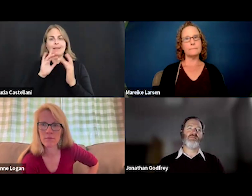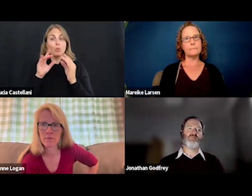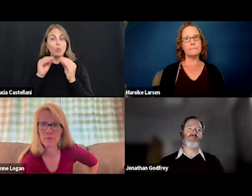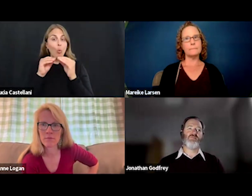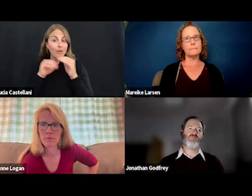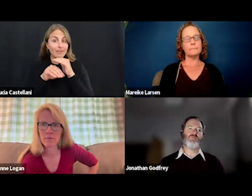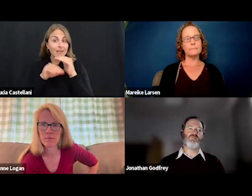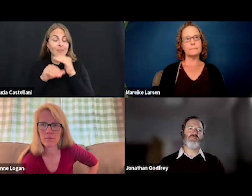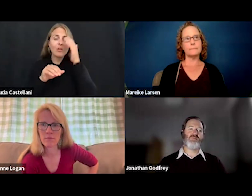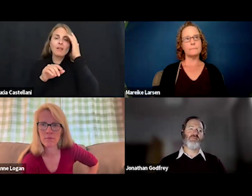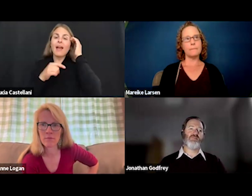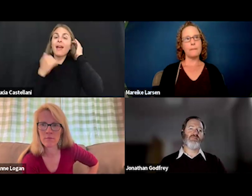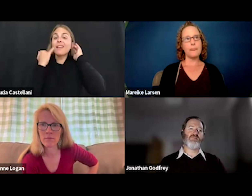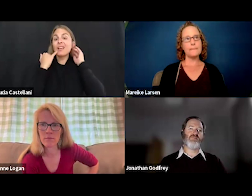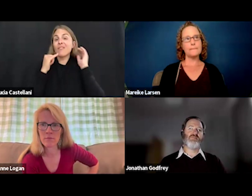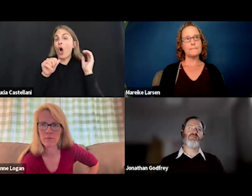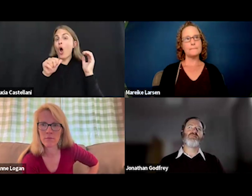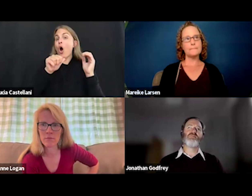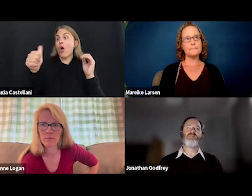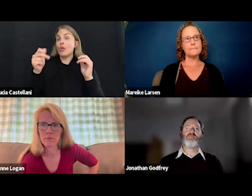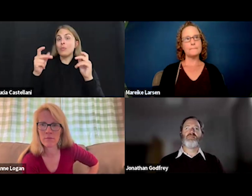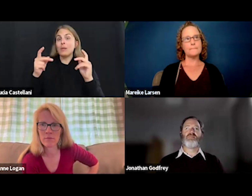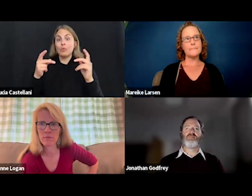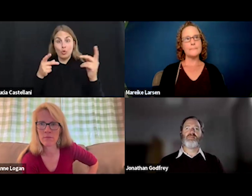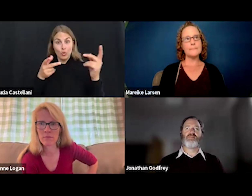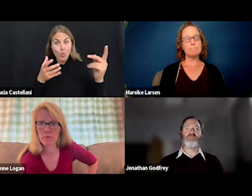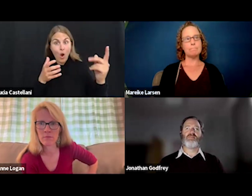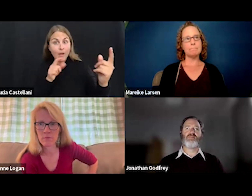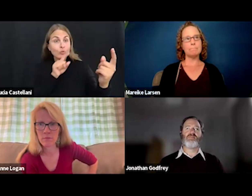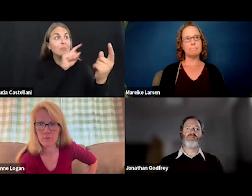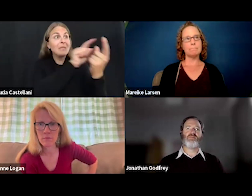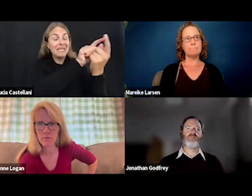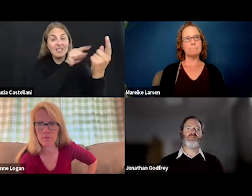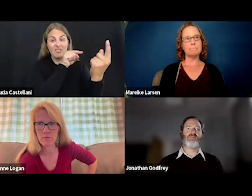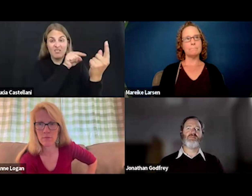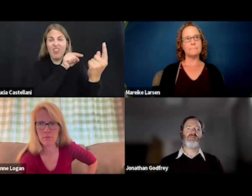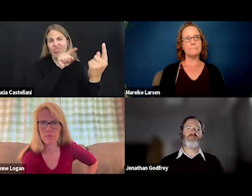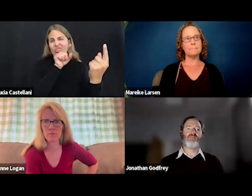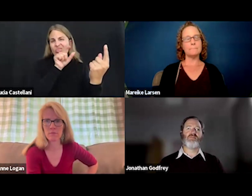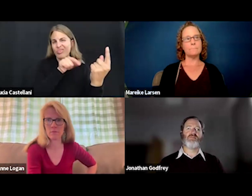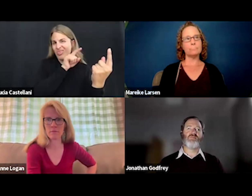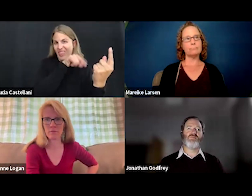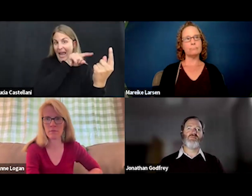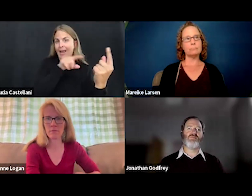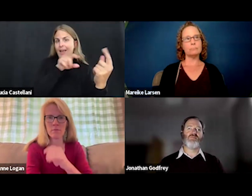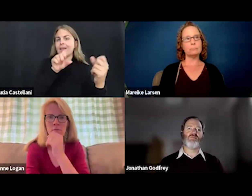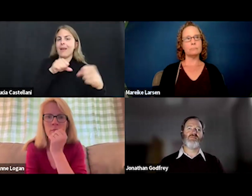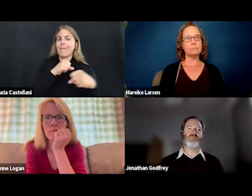other people want to meet can also do to make networking as a process more accessible.